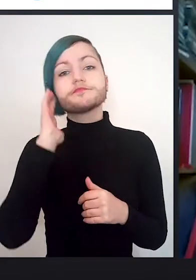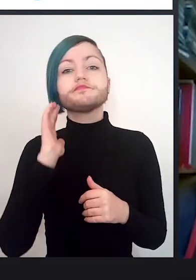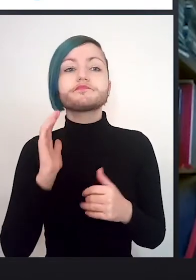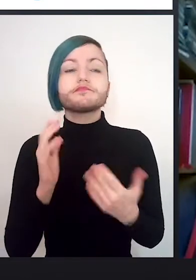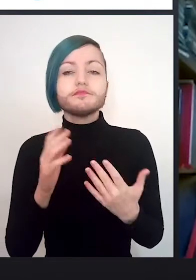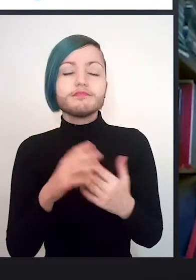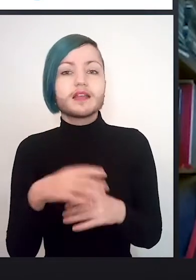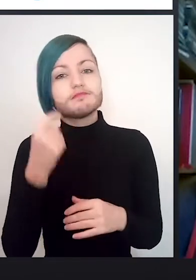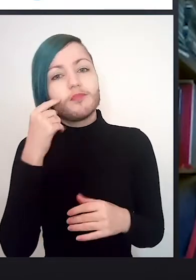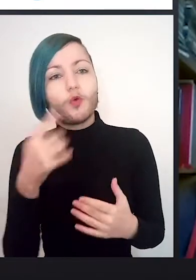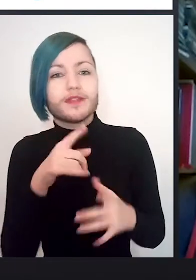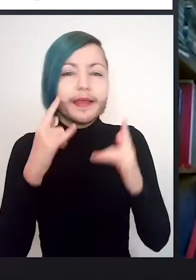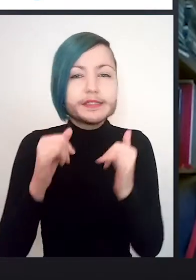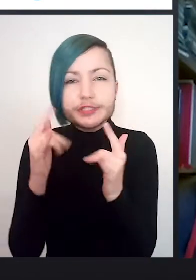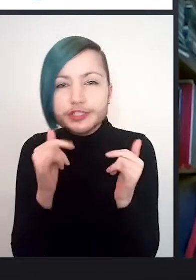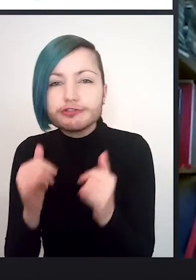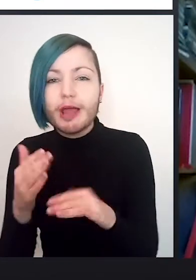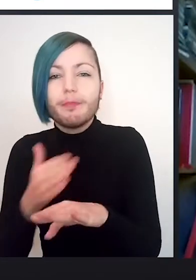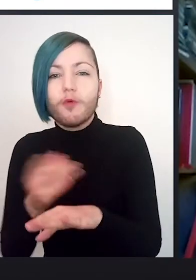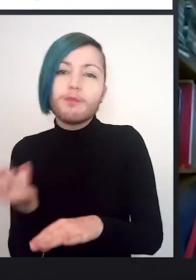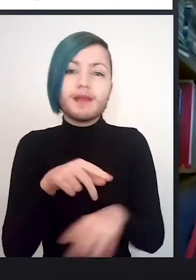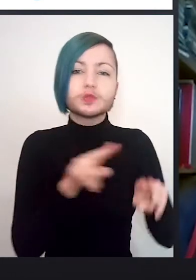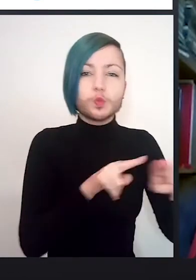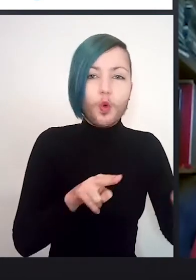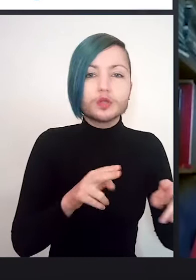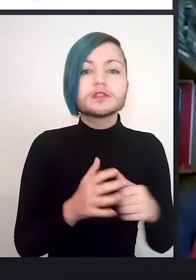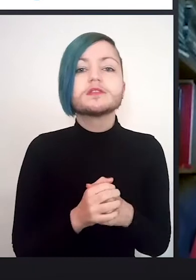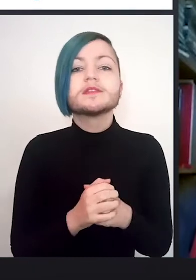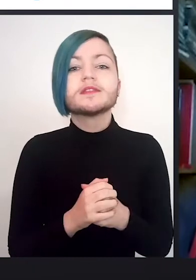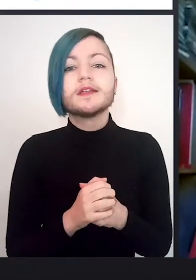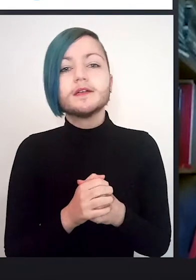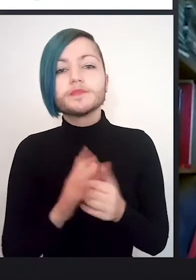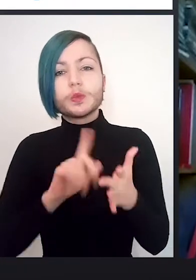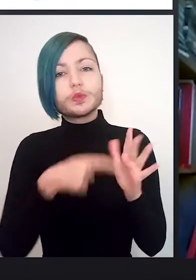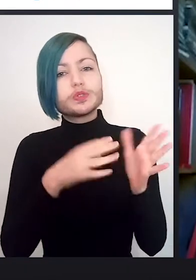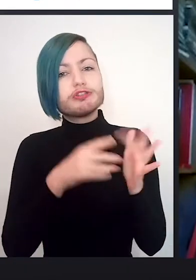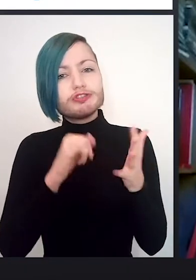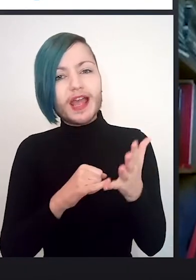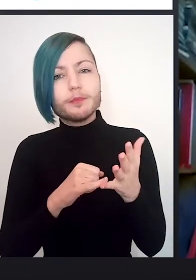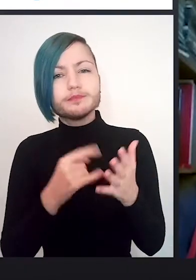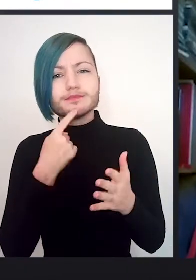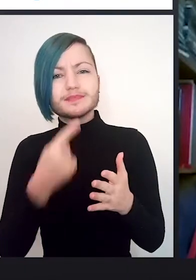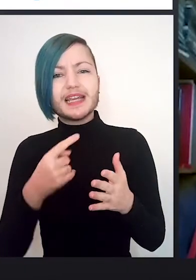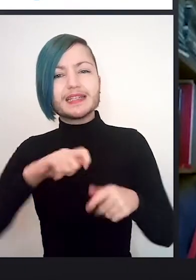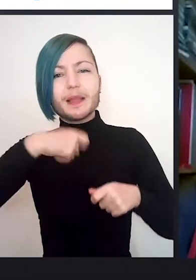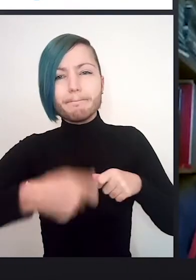obviously you'll have your checks in the recovery area before they take you back to the ward. James talked about the bandaging being quite tight.